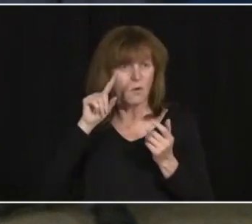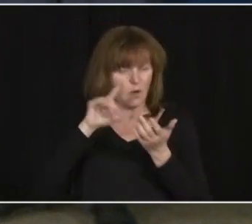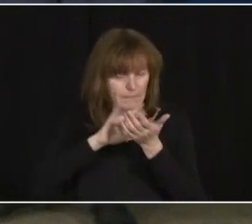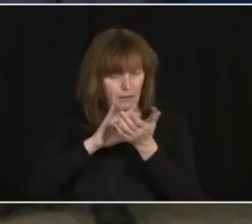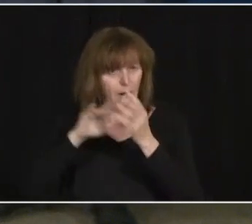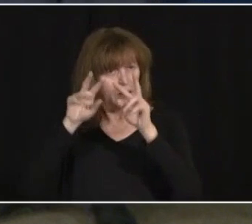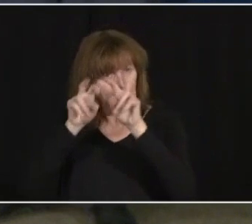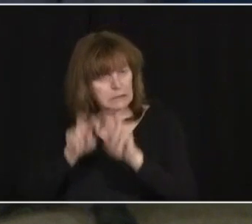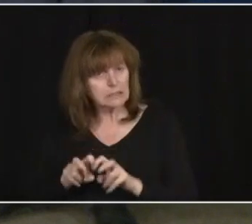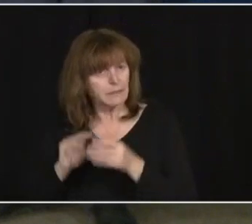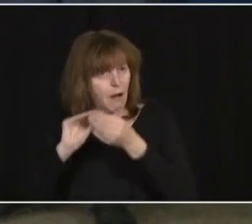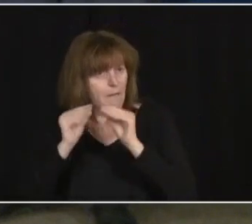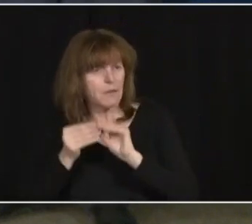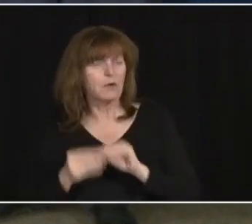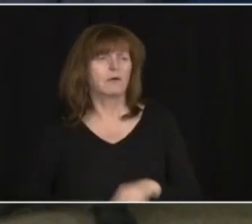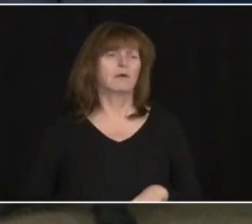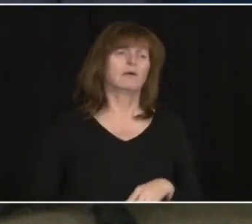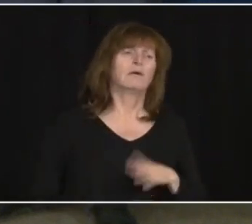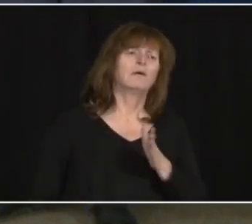For administration data, home or the place